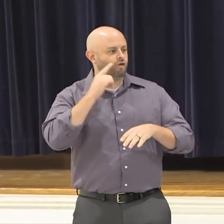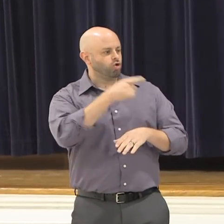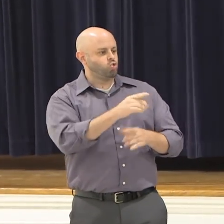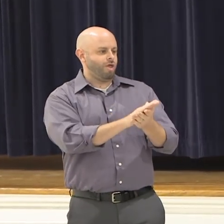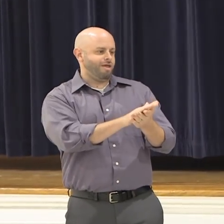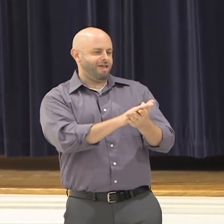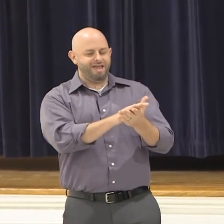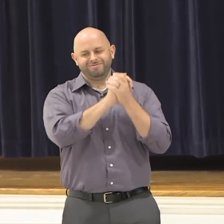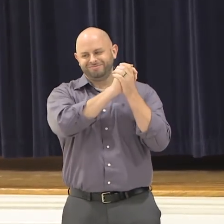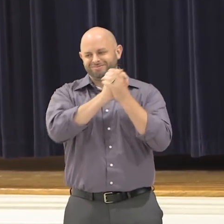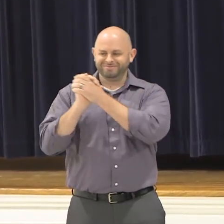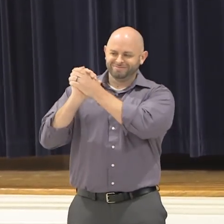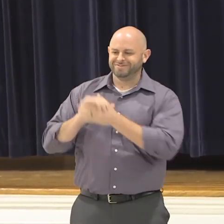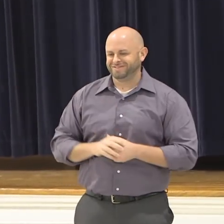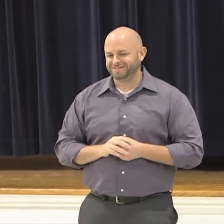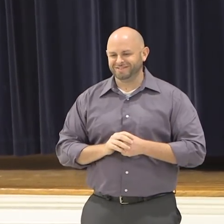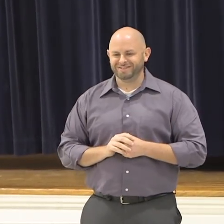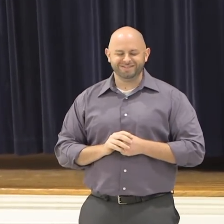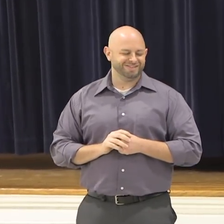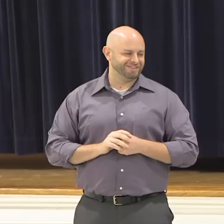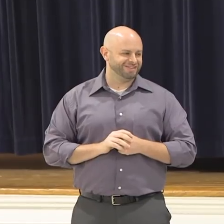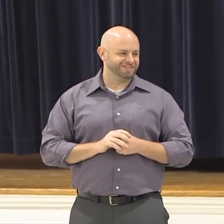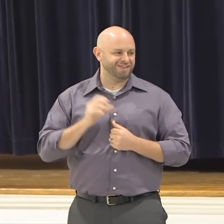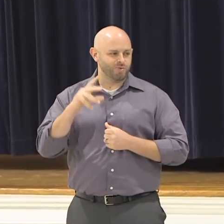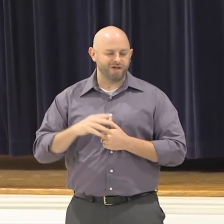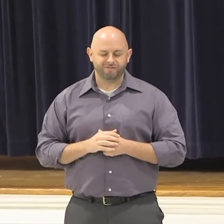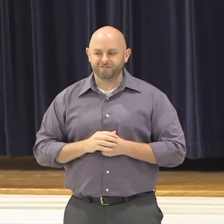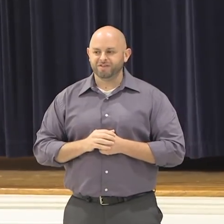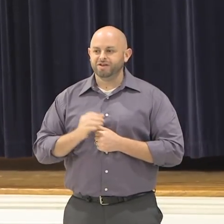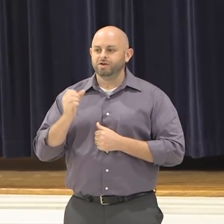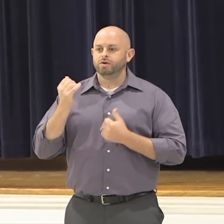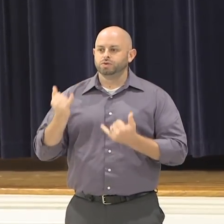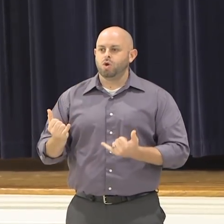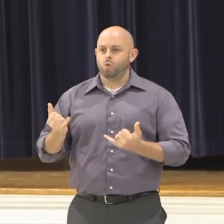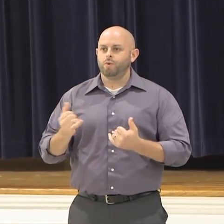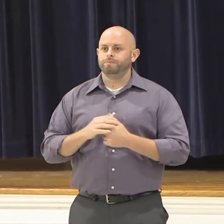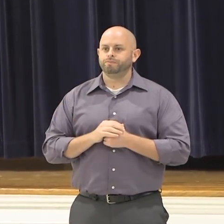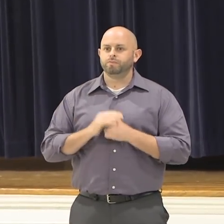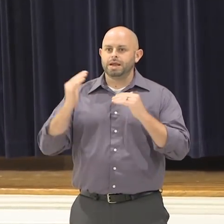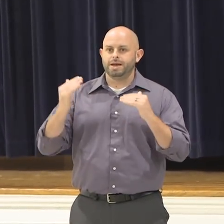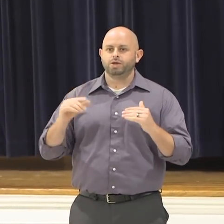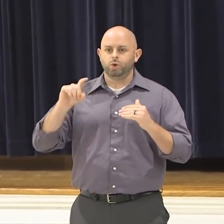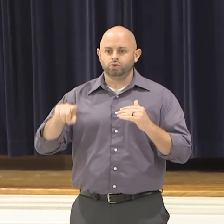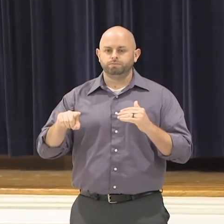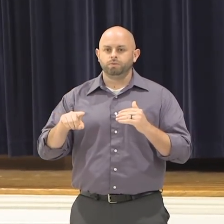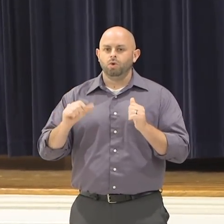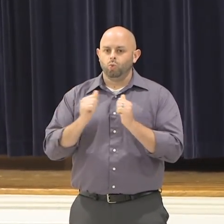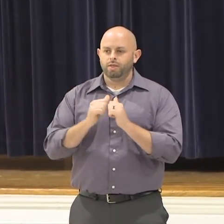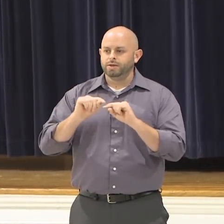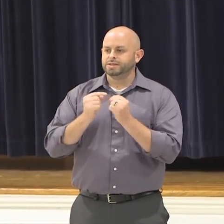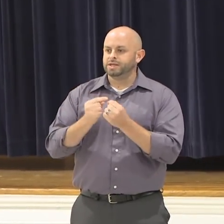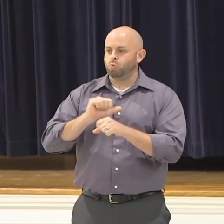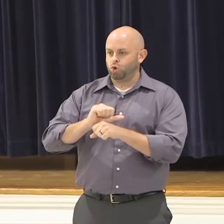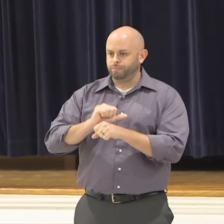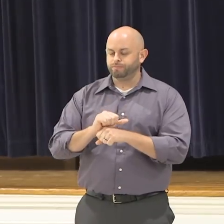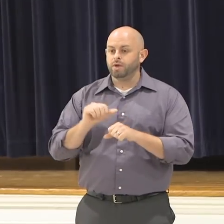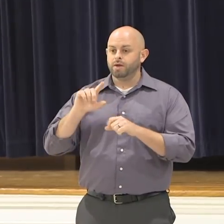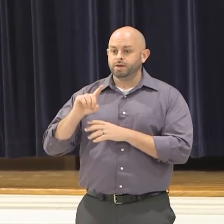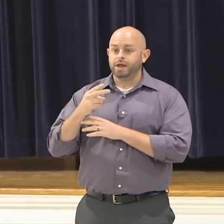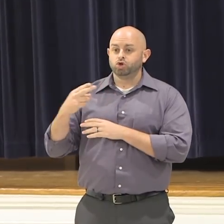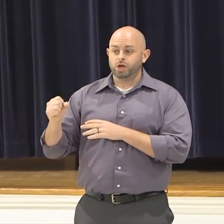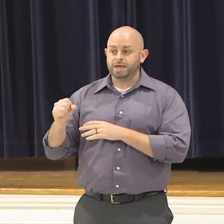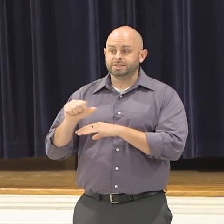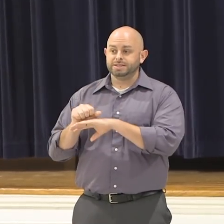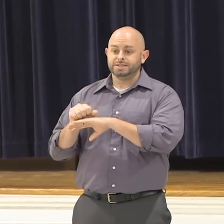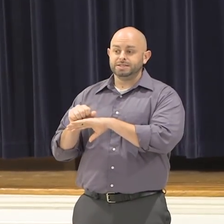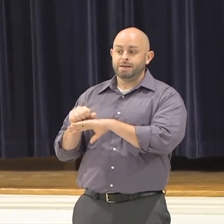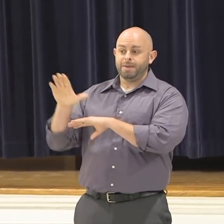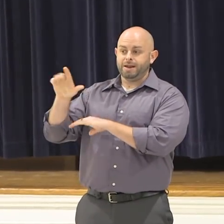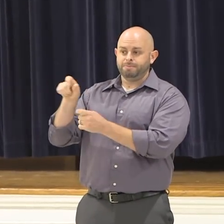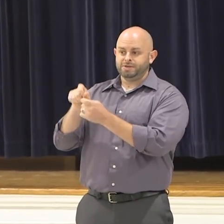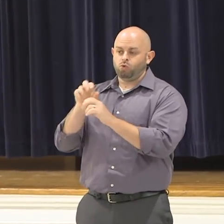okay okay so next under teamwork DHHS submitted this report to the general